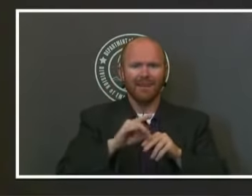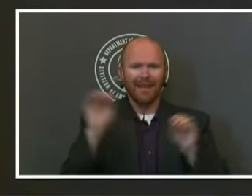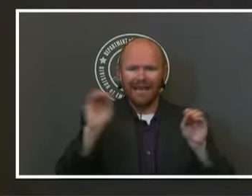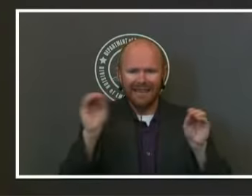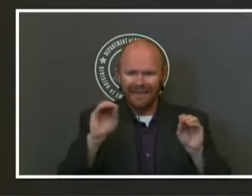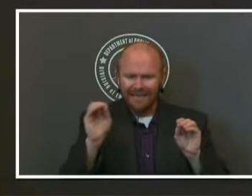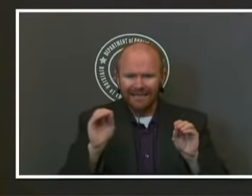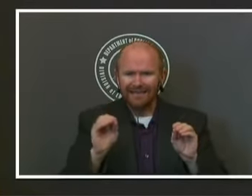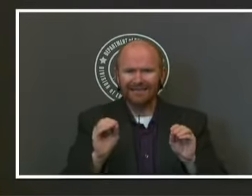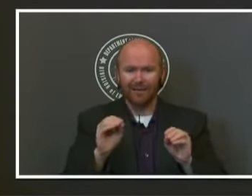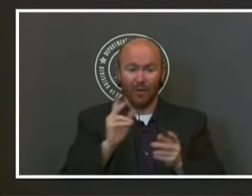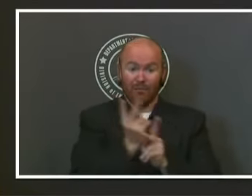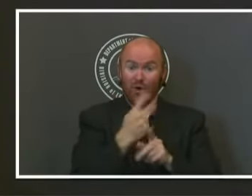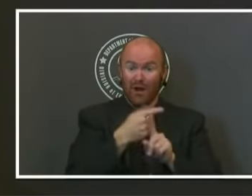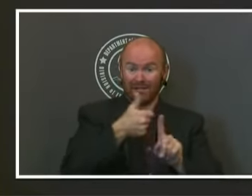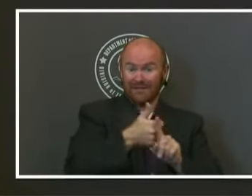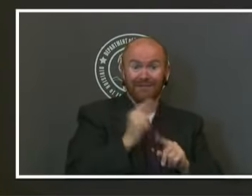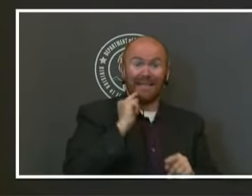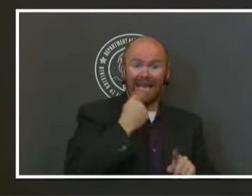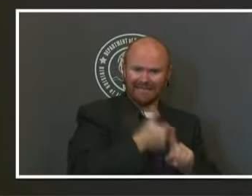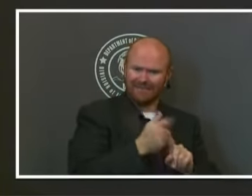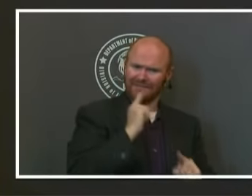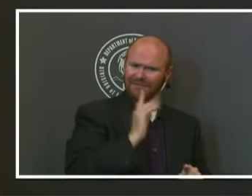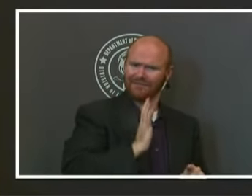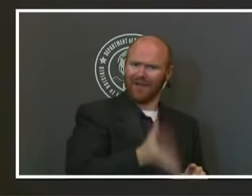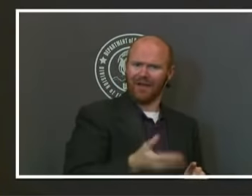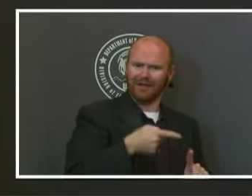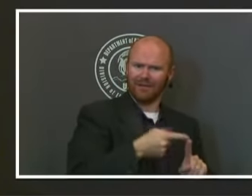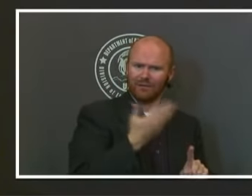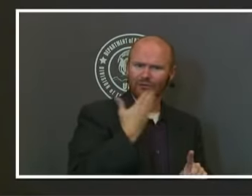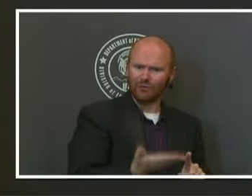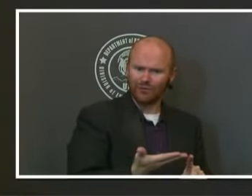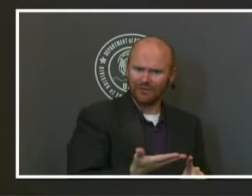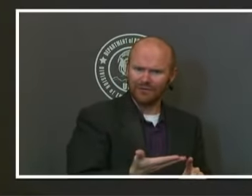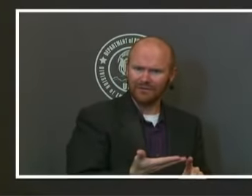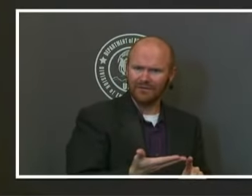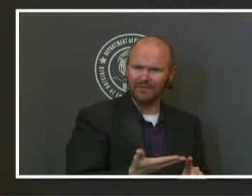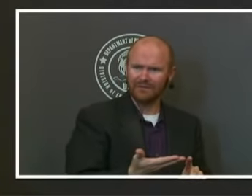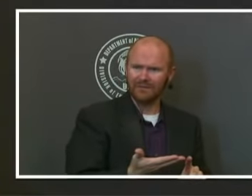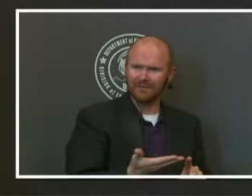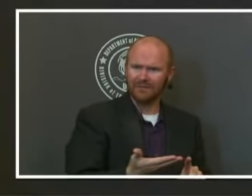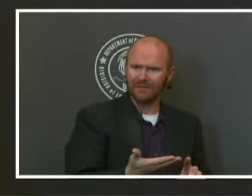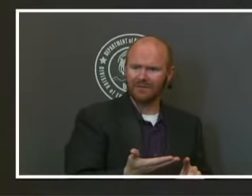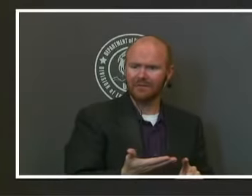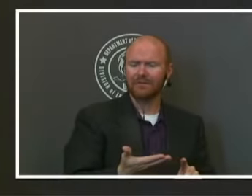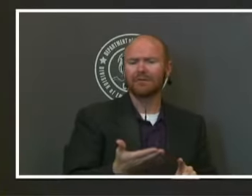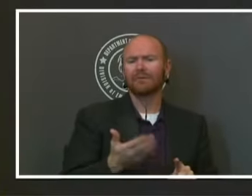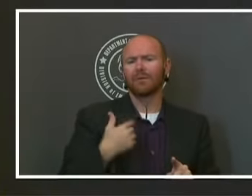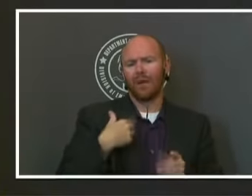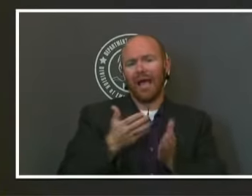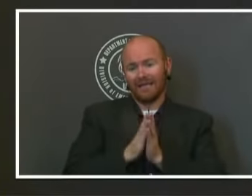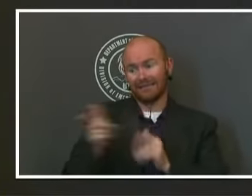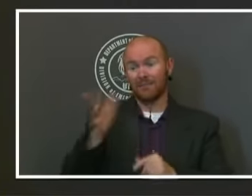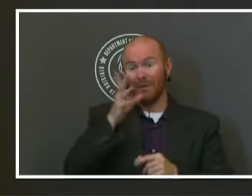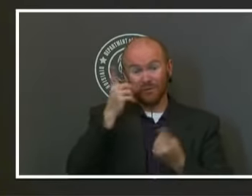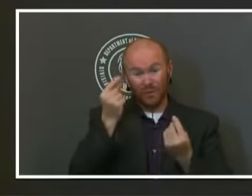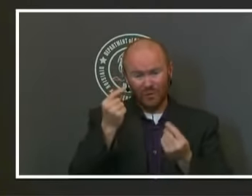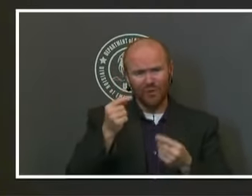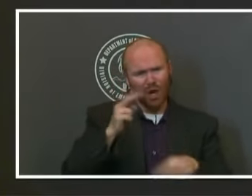have the product to get the candy that their children will sleep eight left later and we